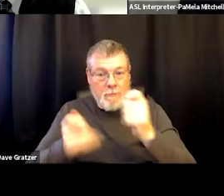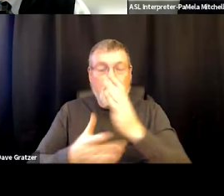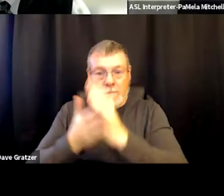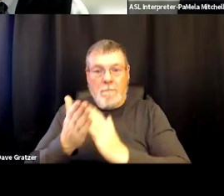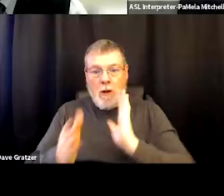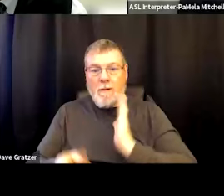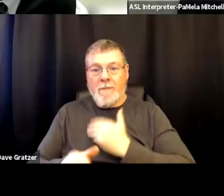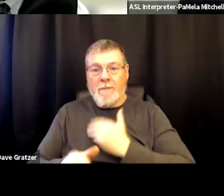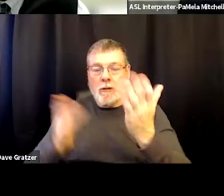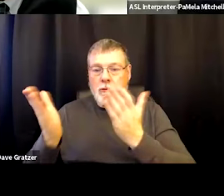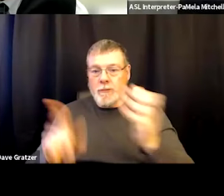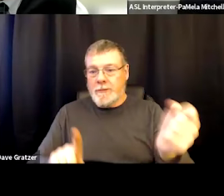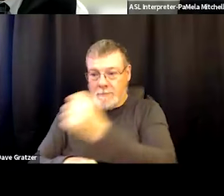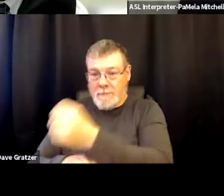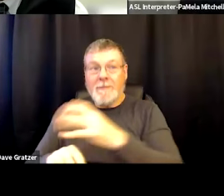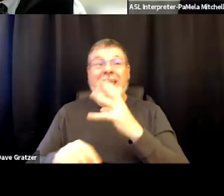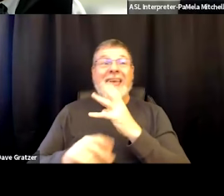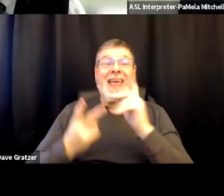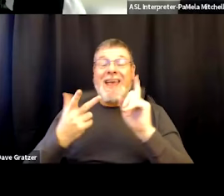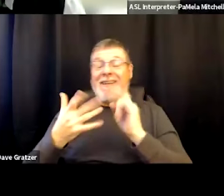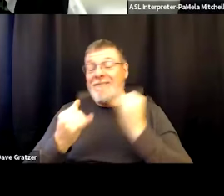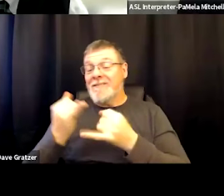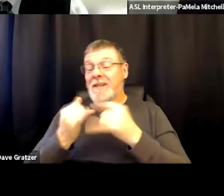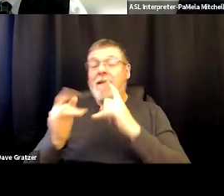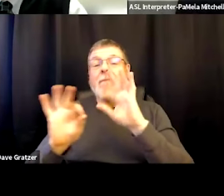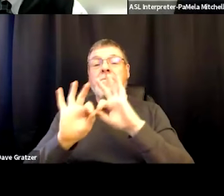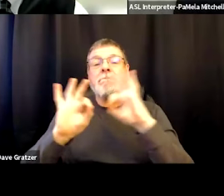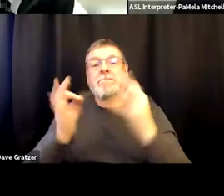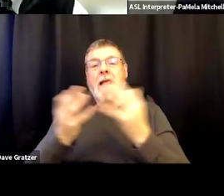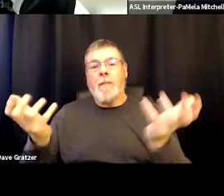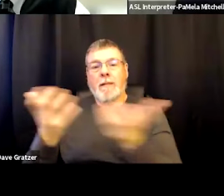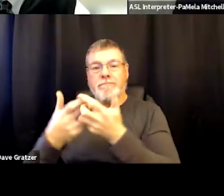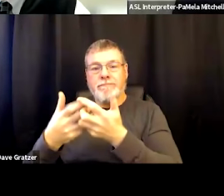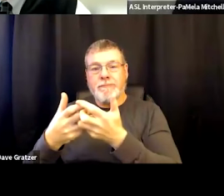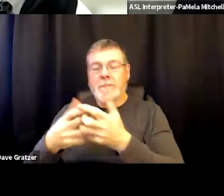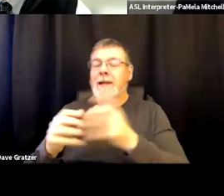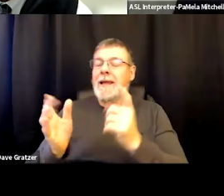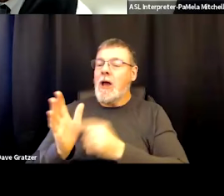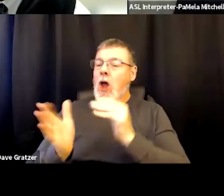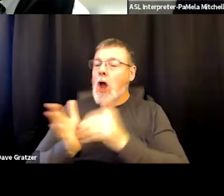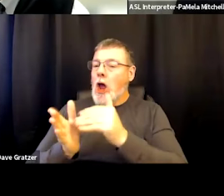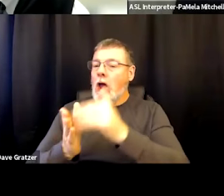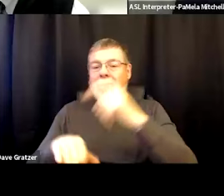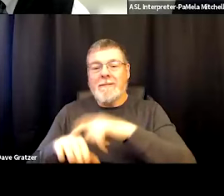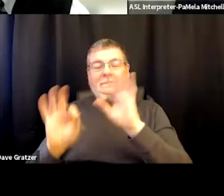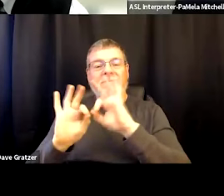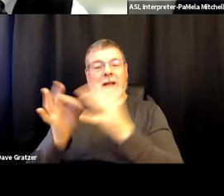And finally, family reunification for people who are oftentimes disconnected with their family for different reasons,